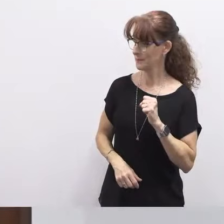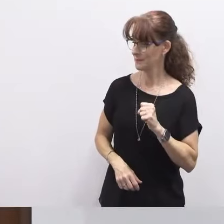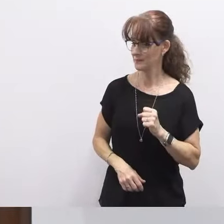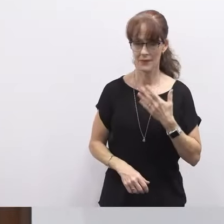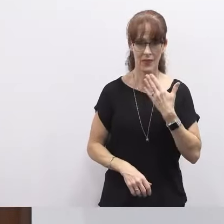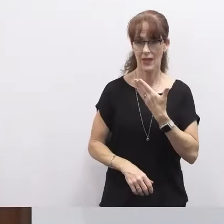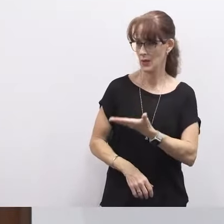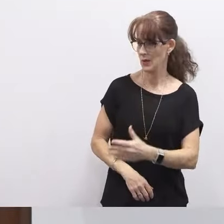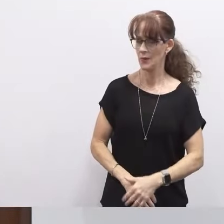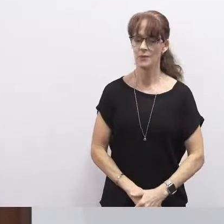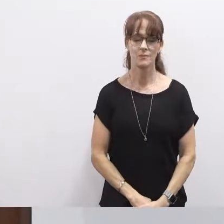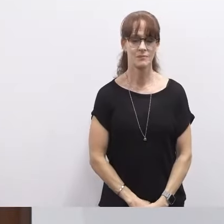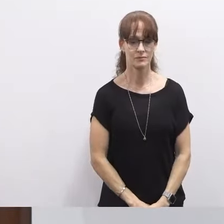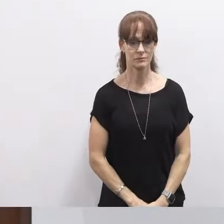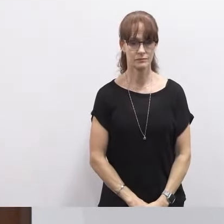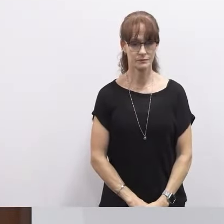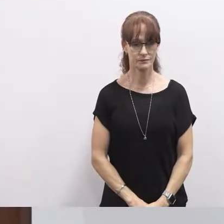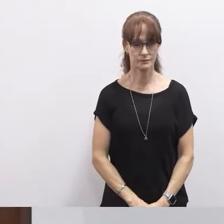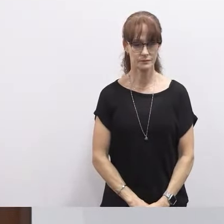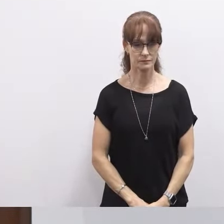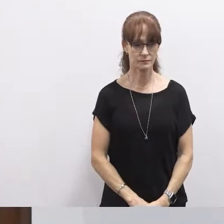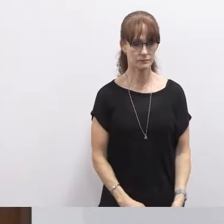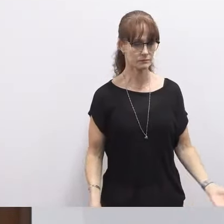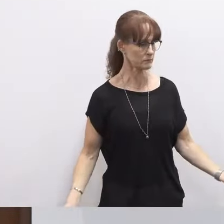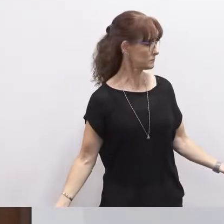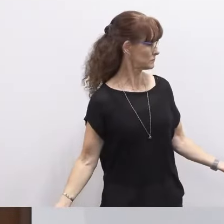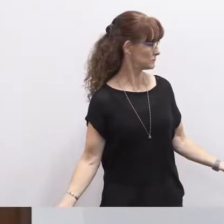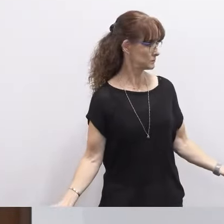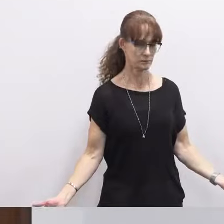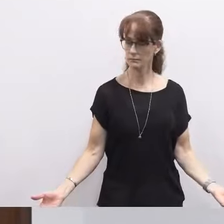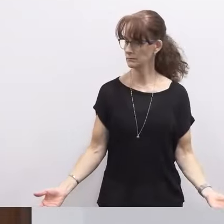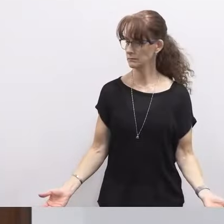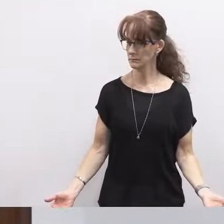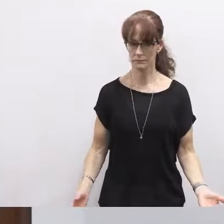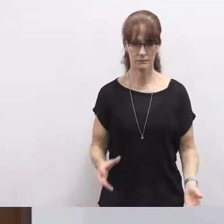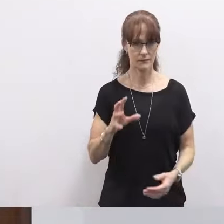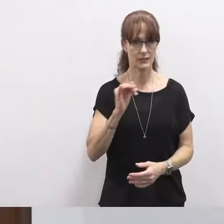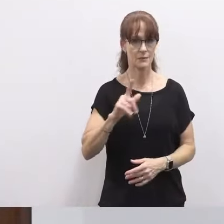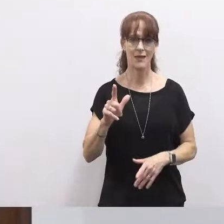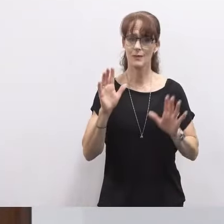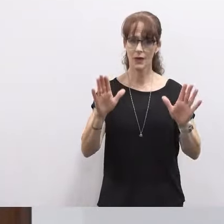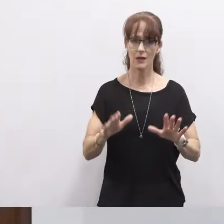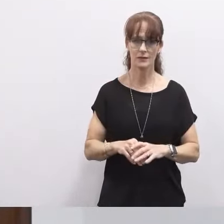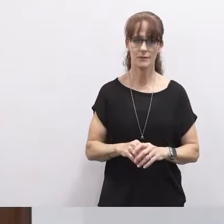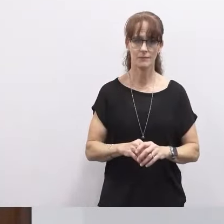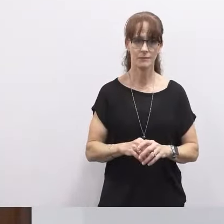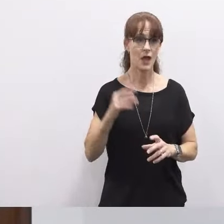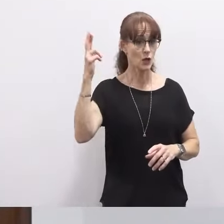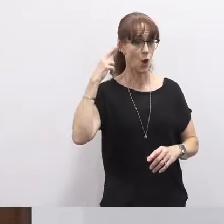Thank you. Anyone else? Isabelle, that was awesome. Go Rams. Thank you.